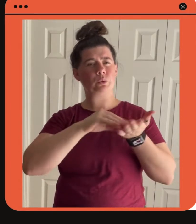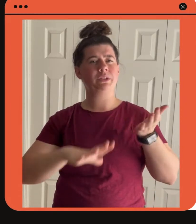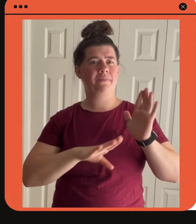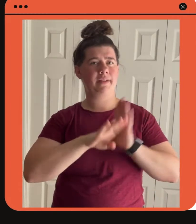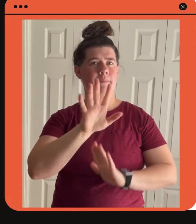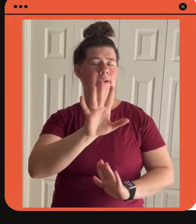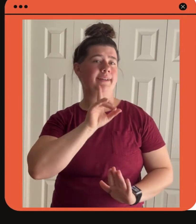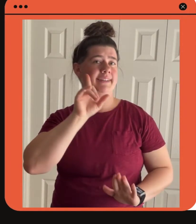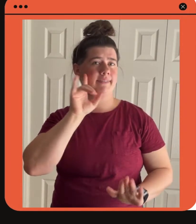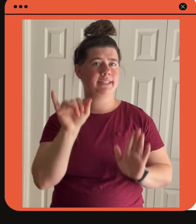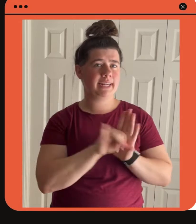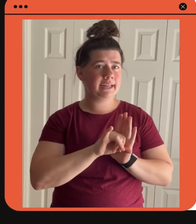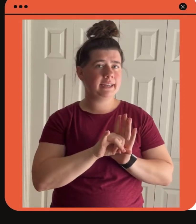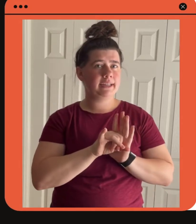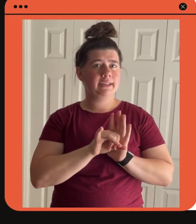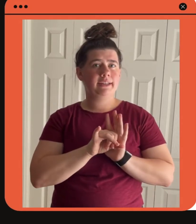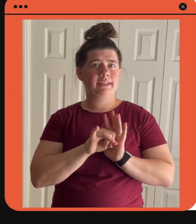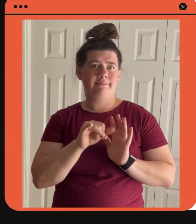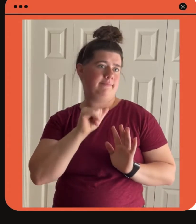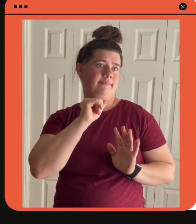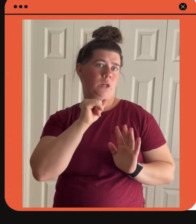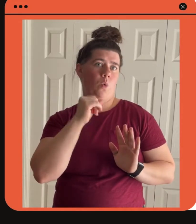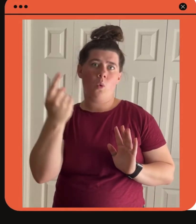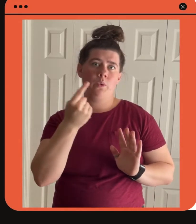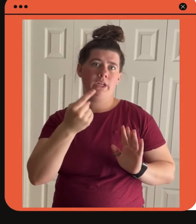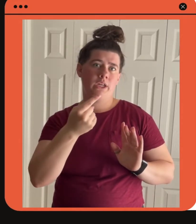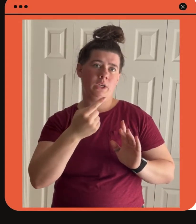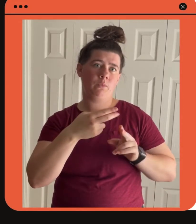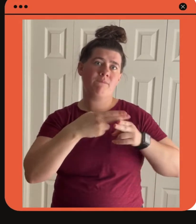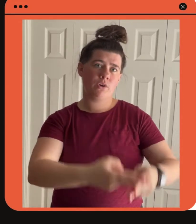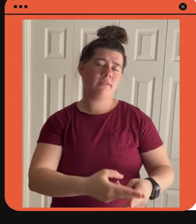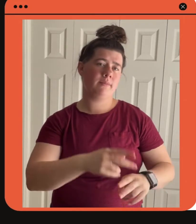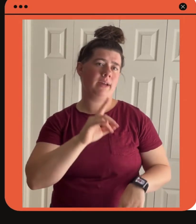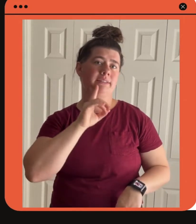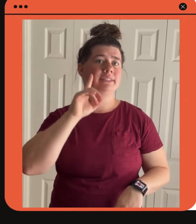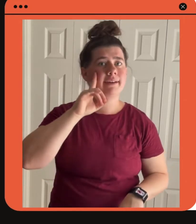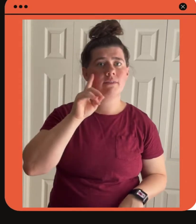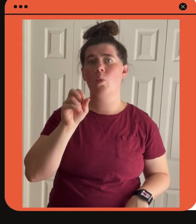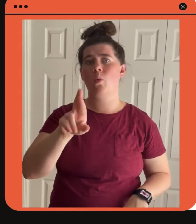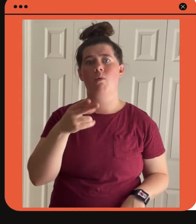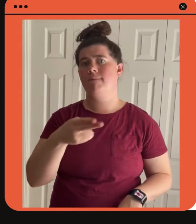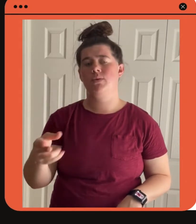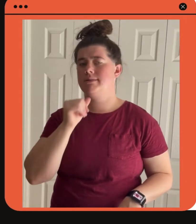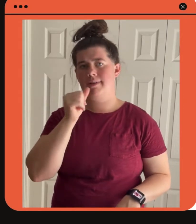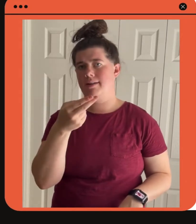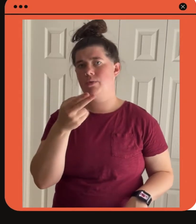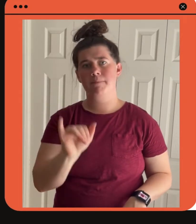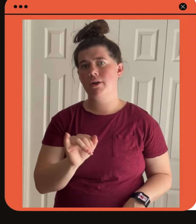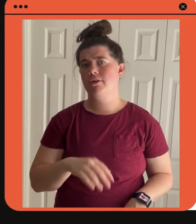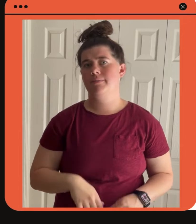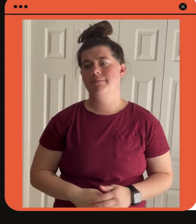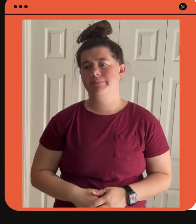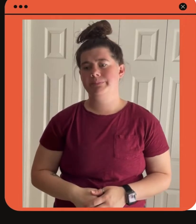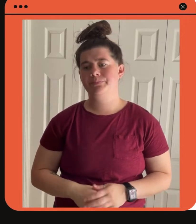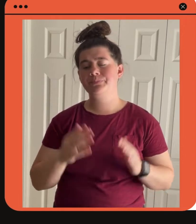So allow your student to develop their own deaf identity and only refer to them using those two terms, deaf or hard of hearing.